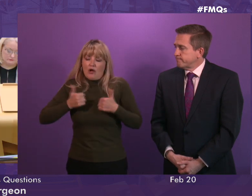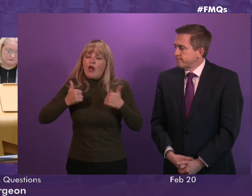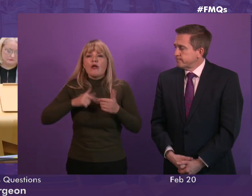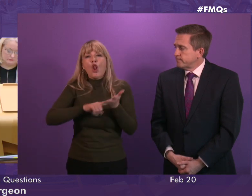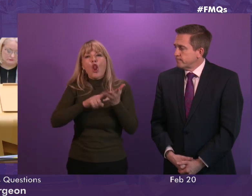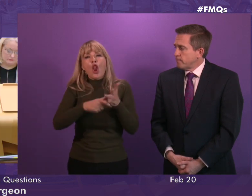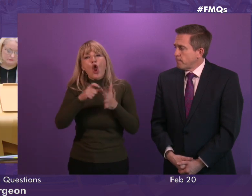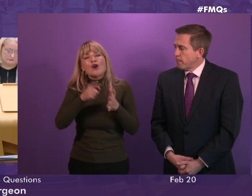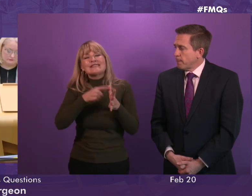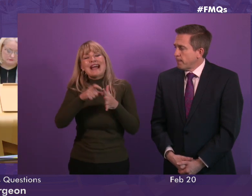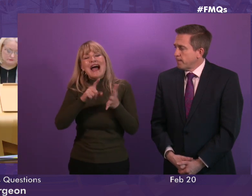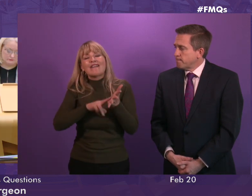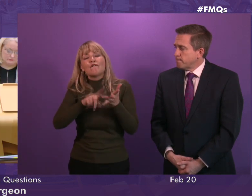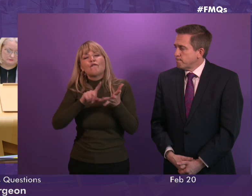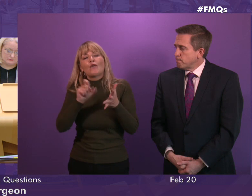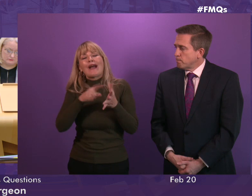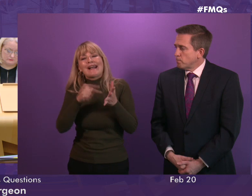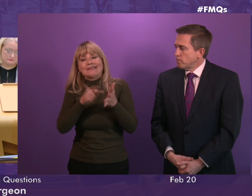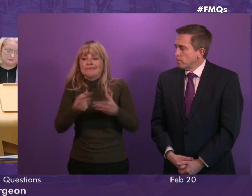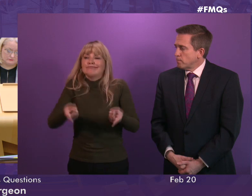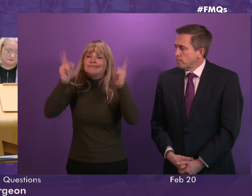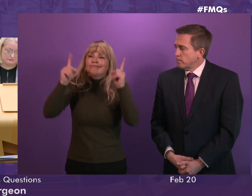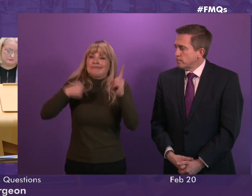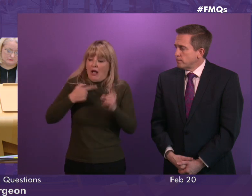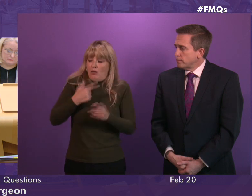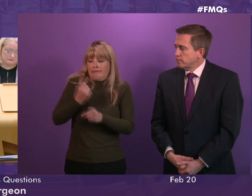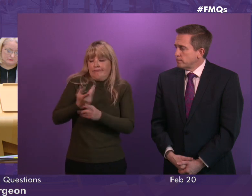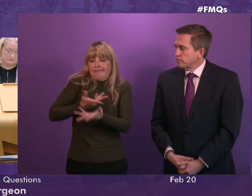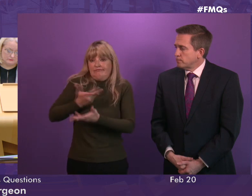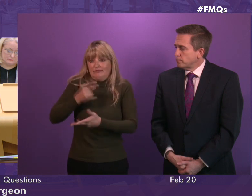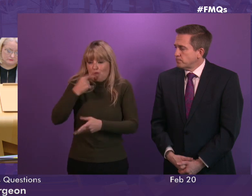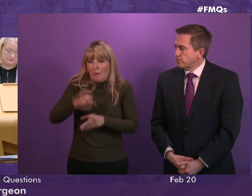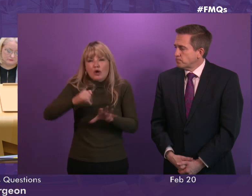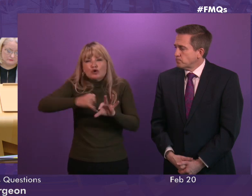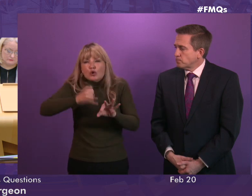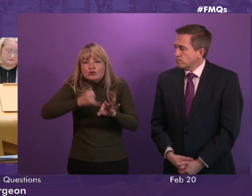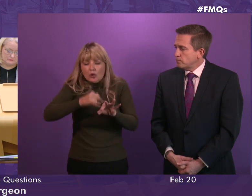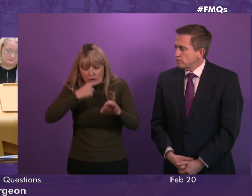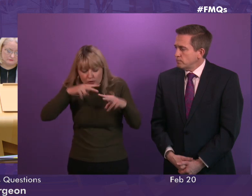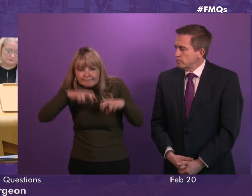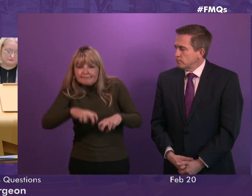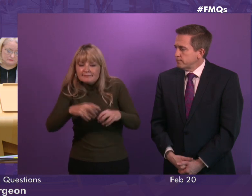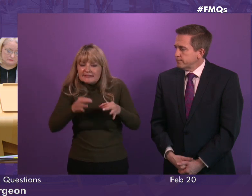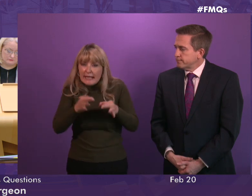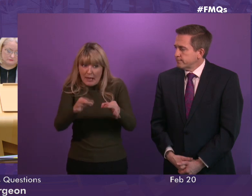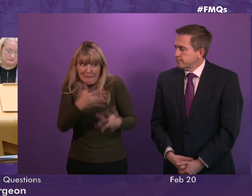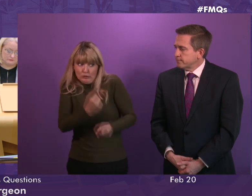him later today, the toxicology delays that we have talked about before will be among